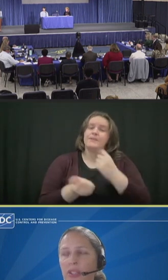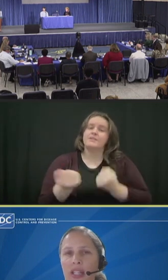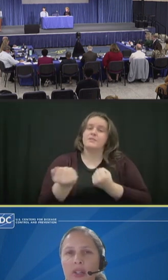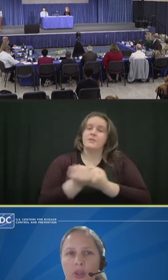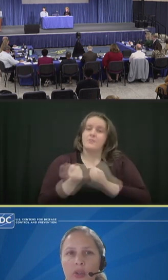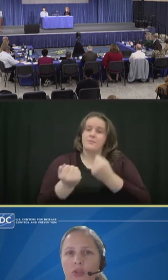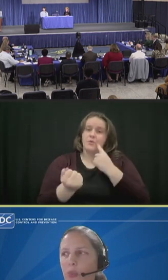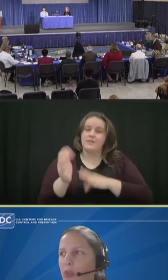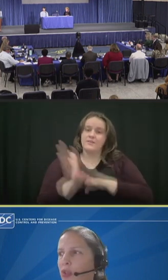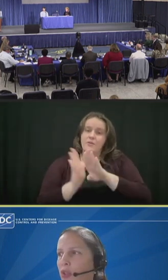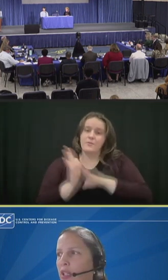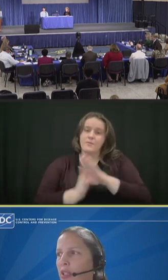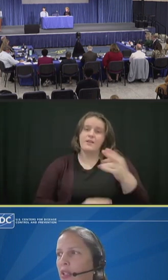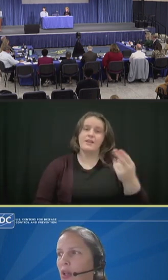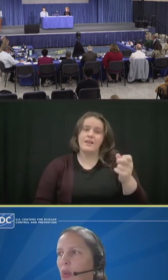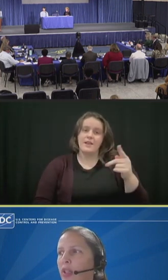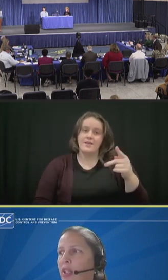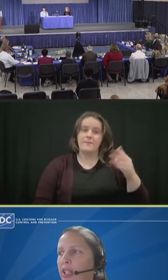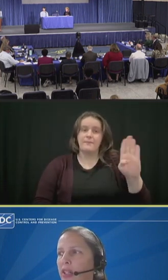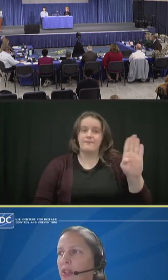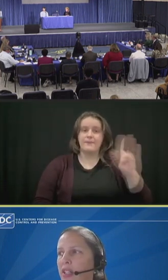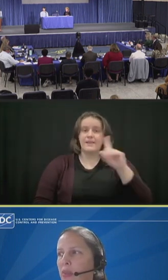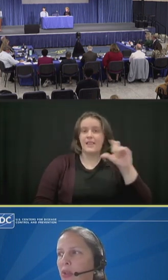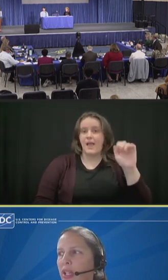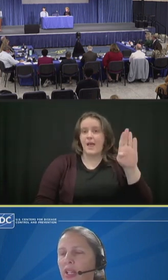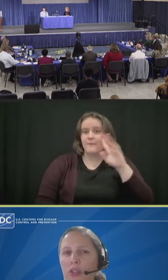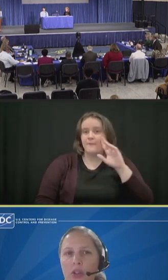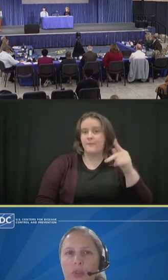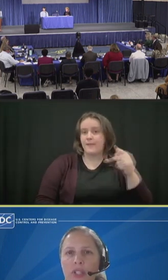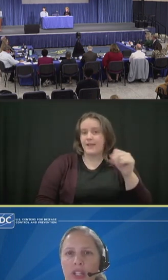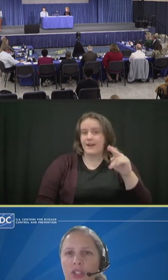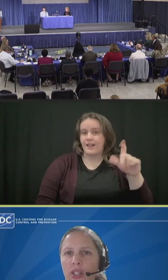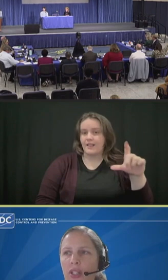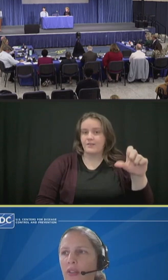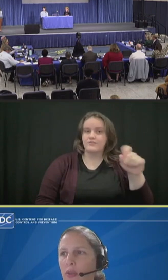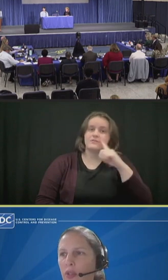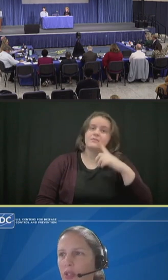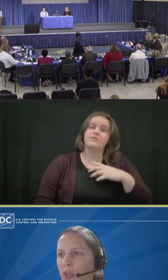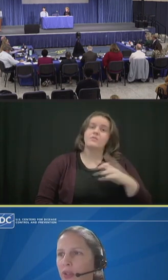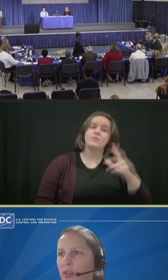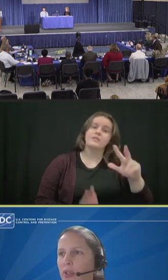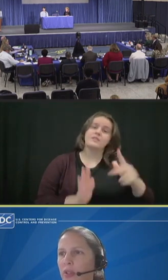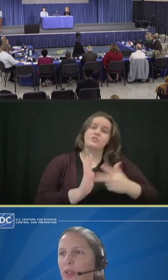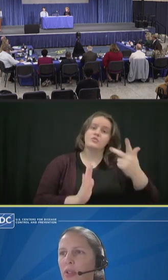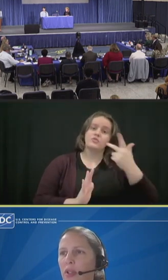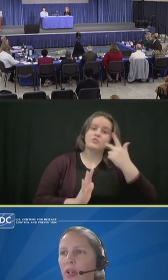that include the triple screen with a clear summary and interpretation of the result.